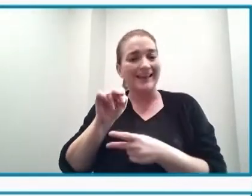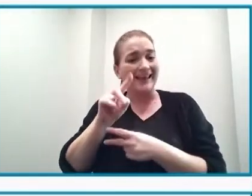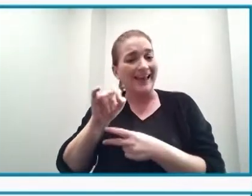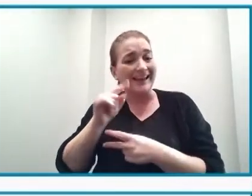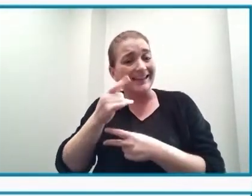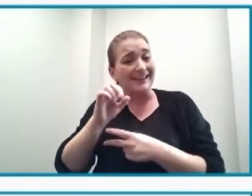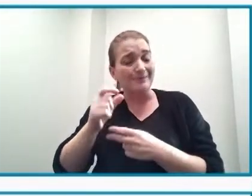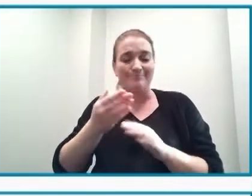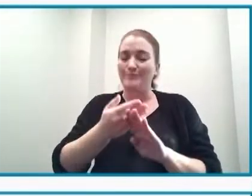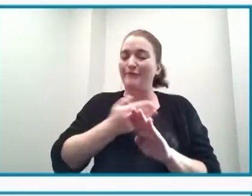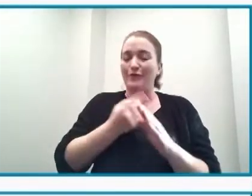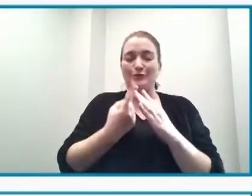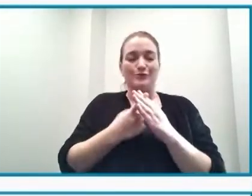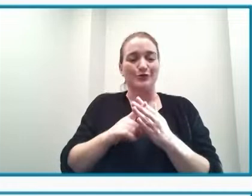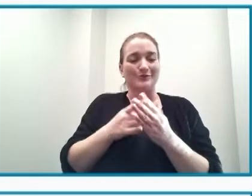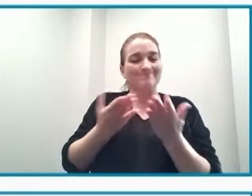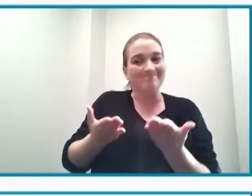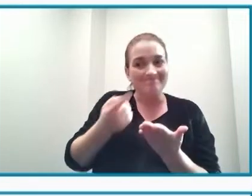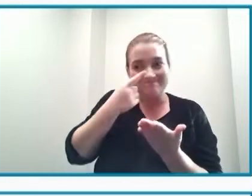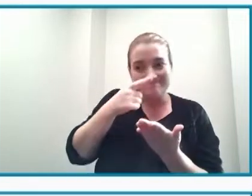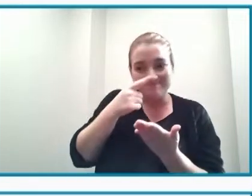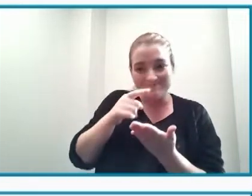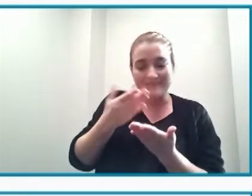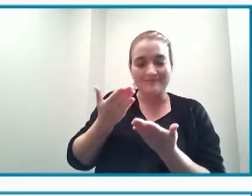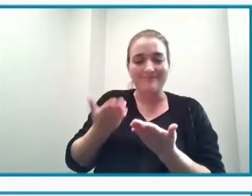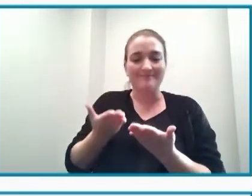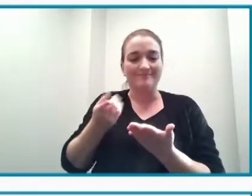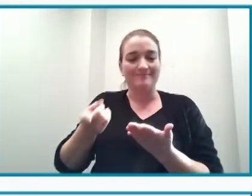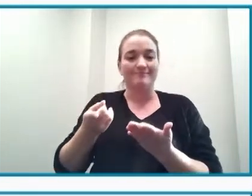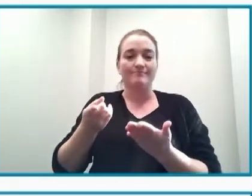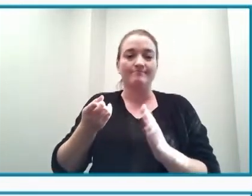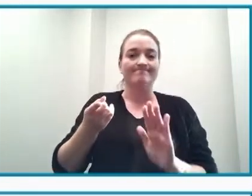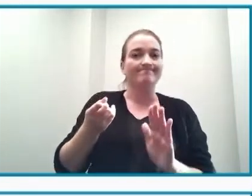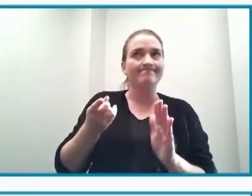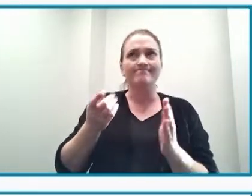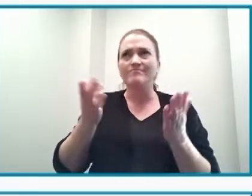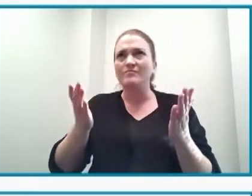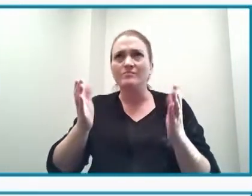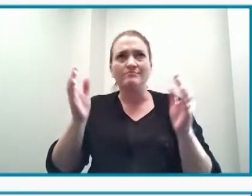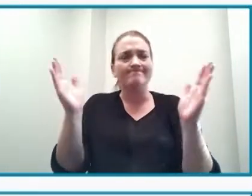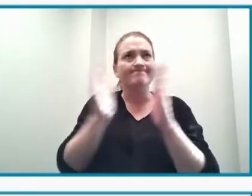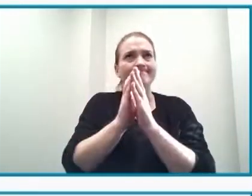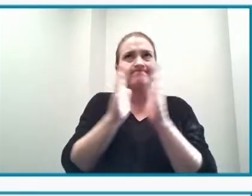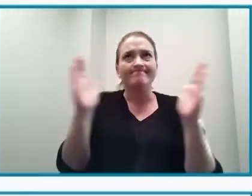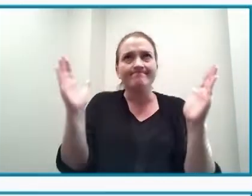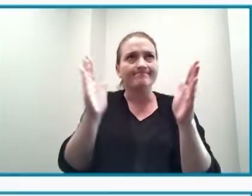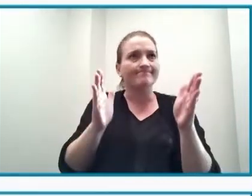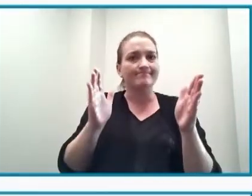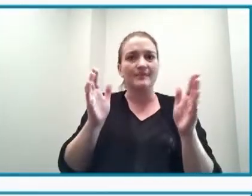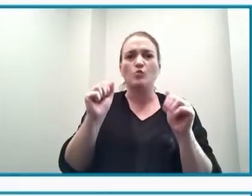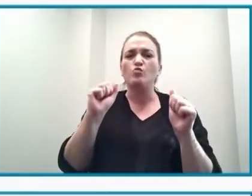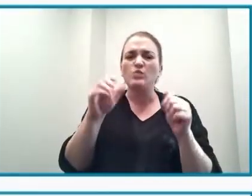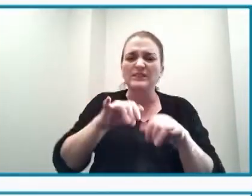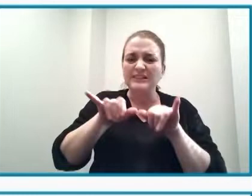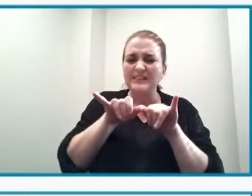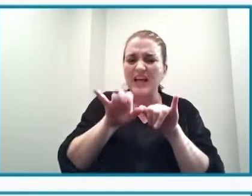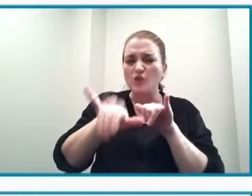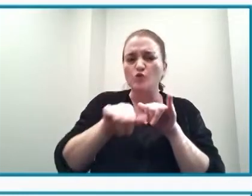it would be really helpful to get a sense of the size and the scope of The Old Globe and the project you're working on to put your partnership work in